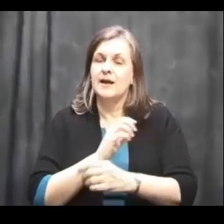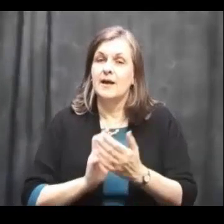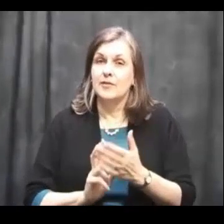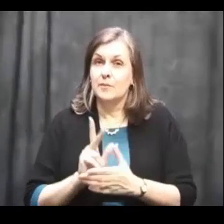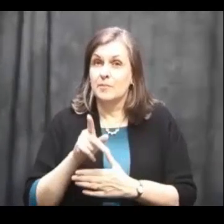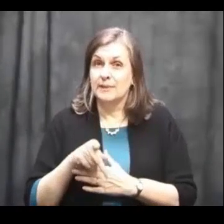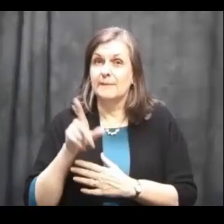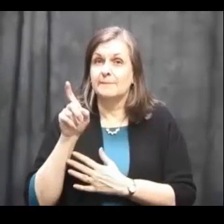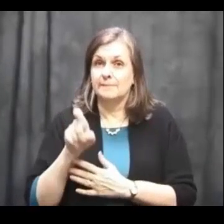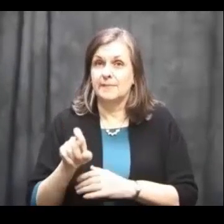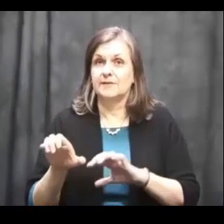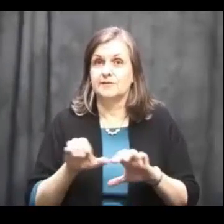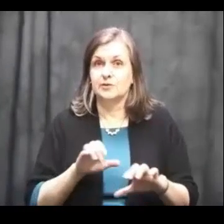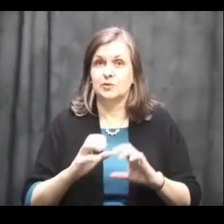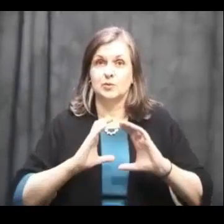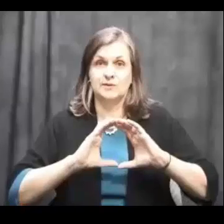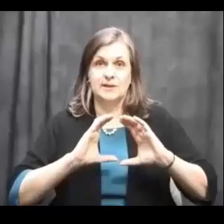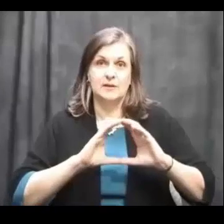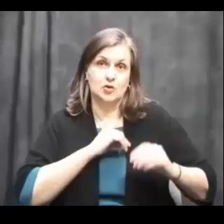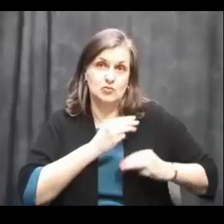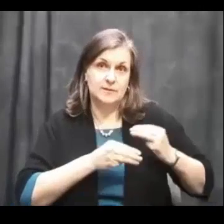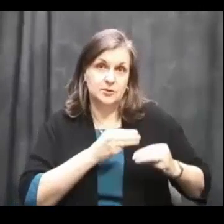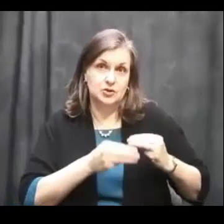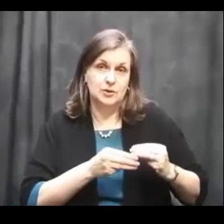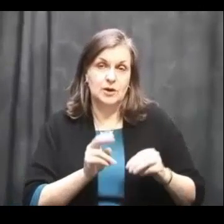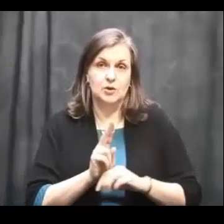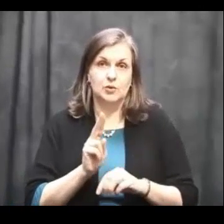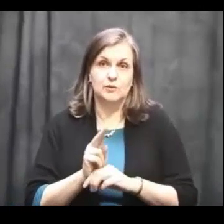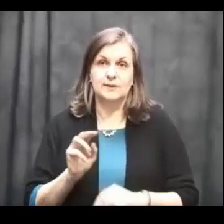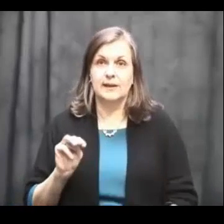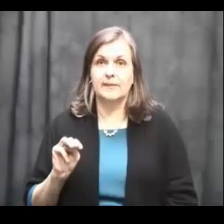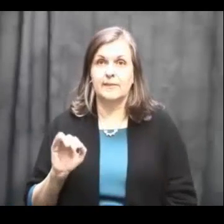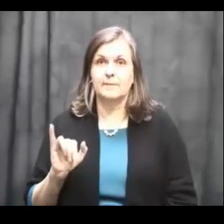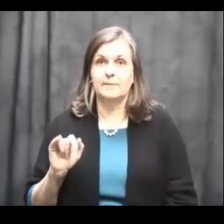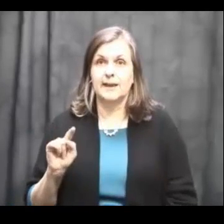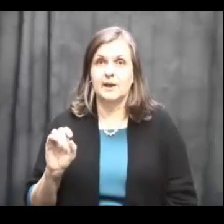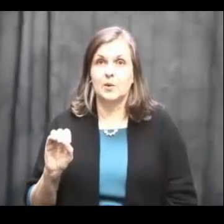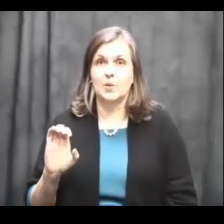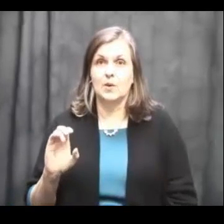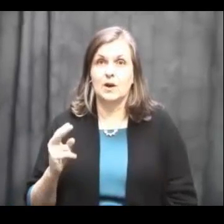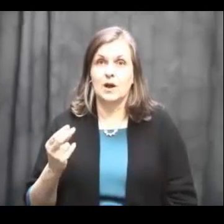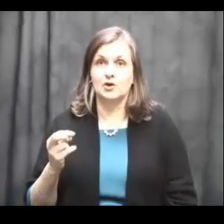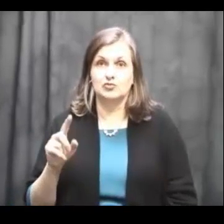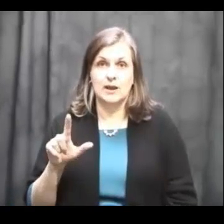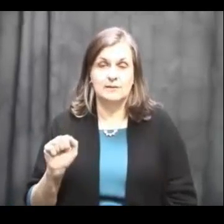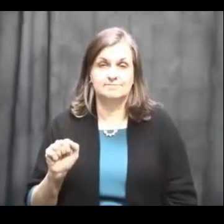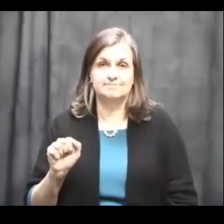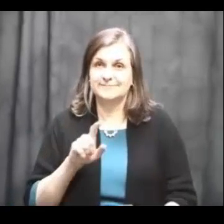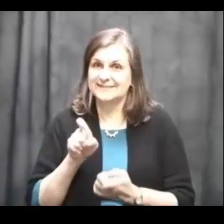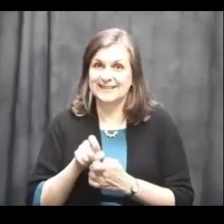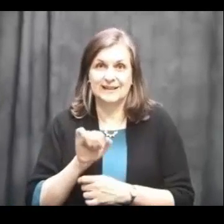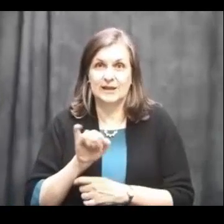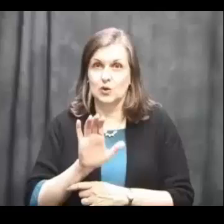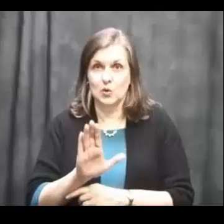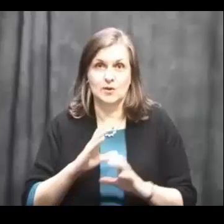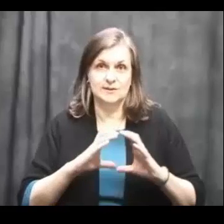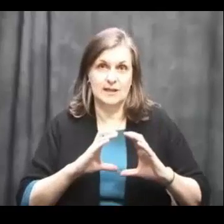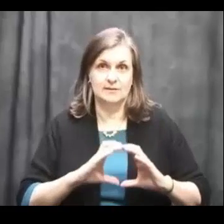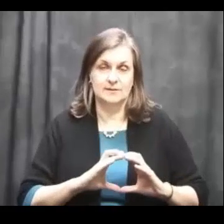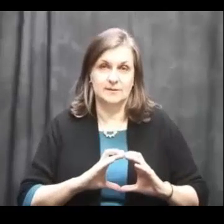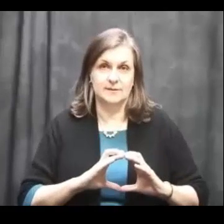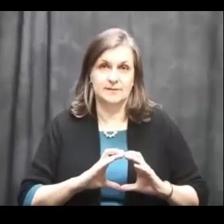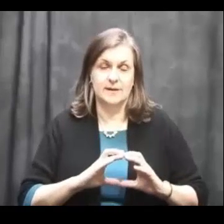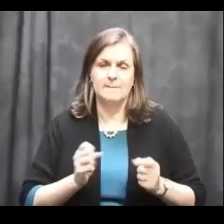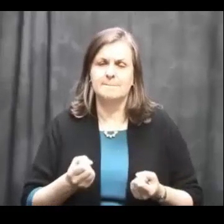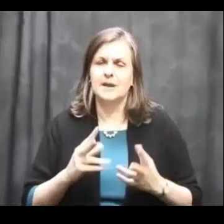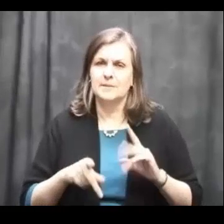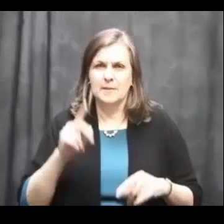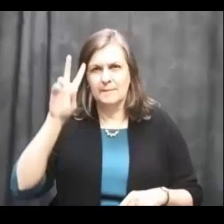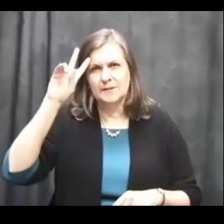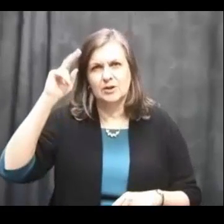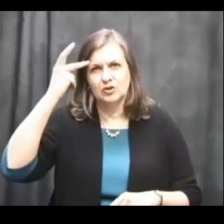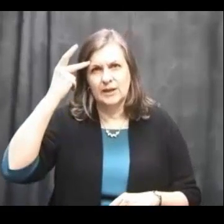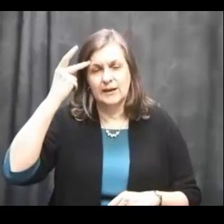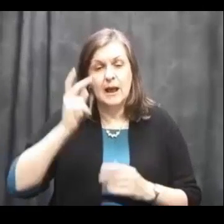respiration using its mitochondria just like you do. this is a very common misconception